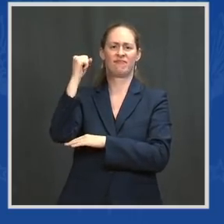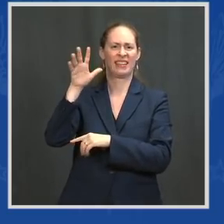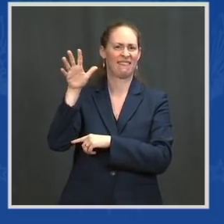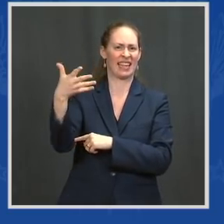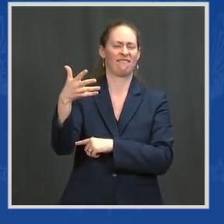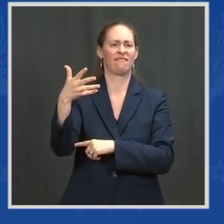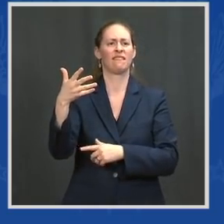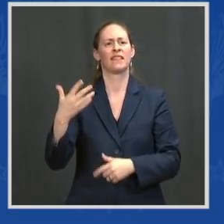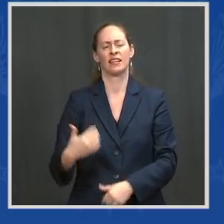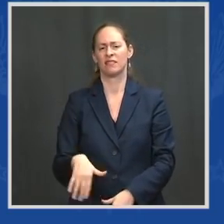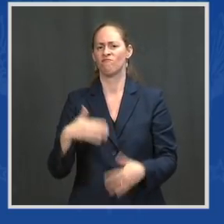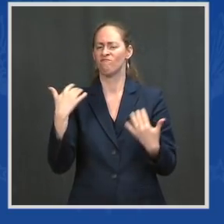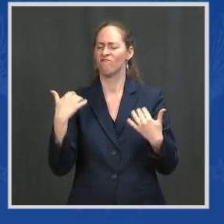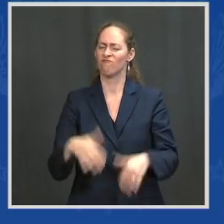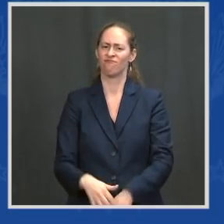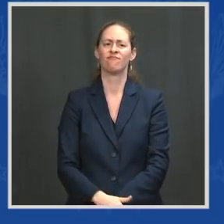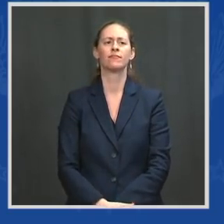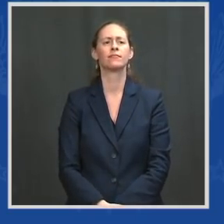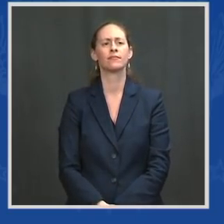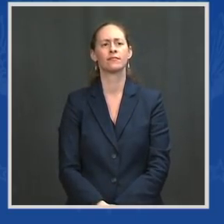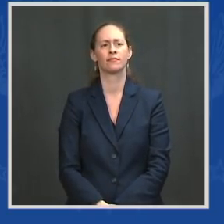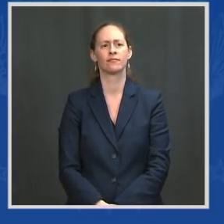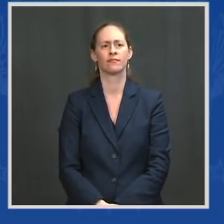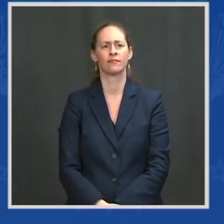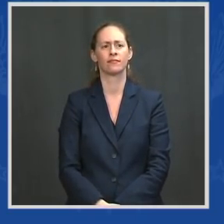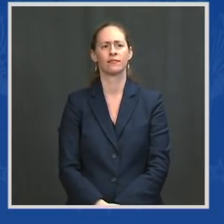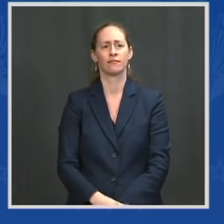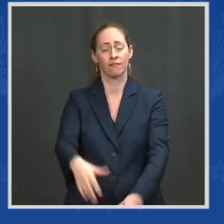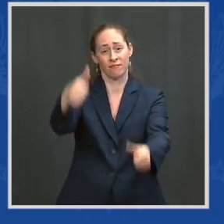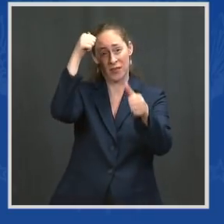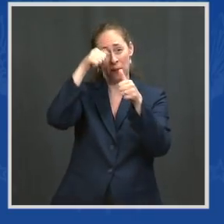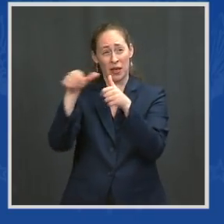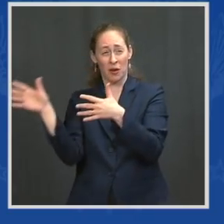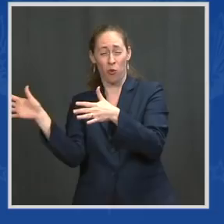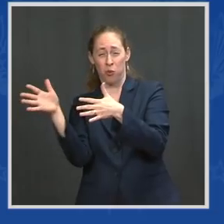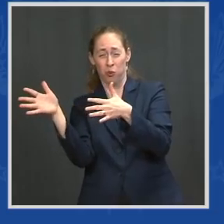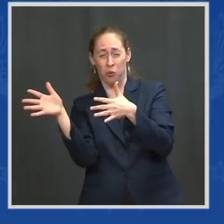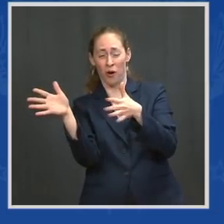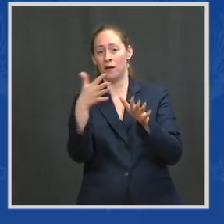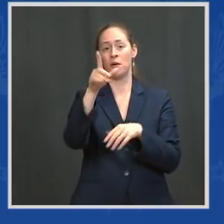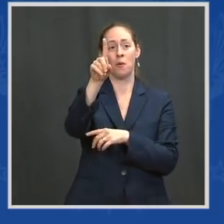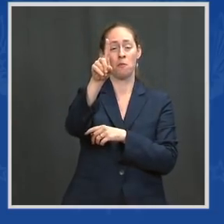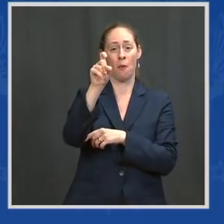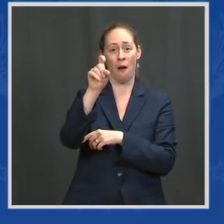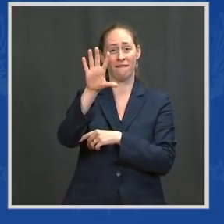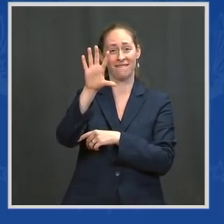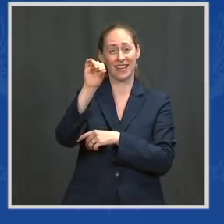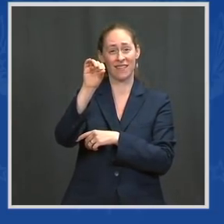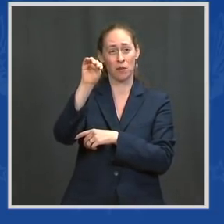Her winds were 150 mph when she hit this very spot